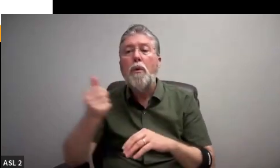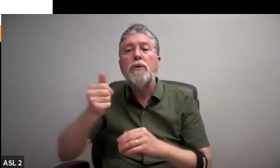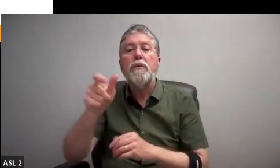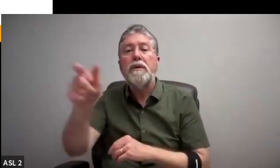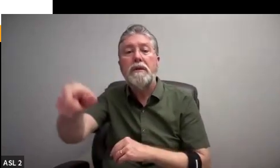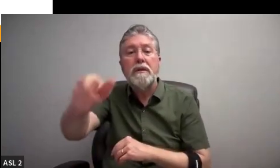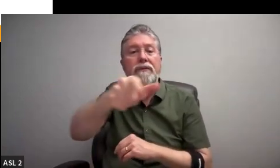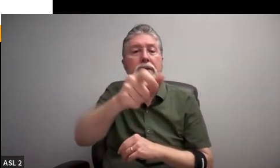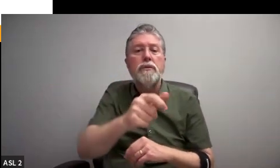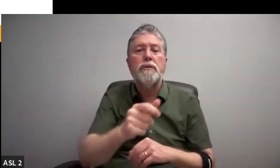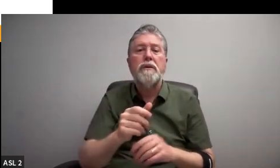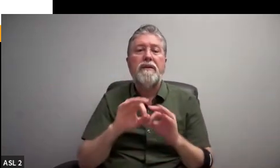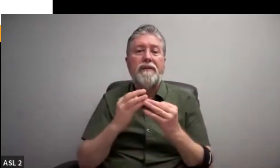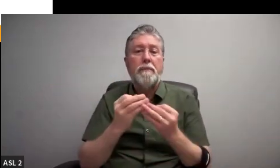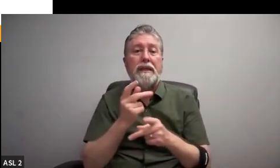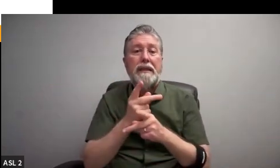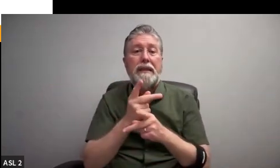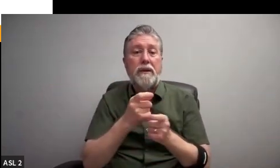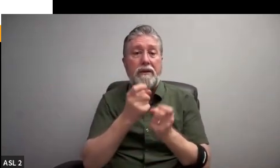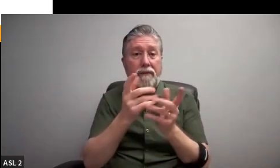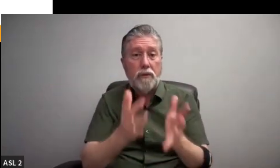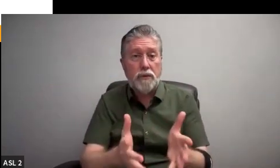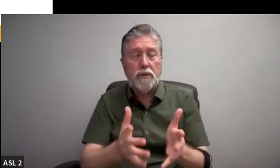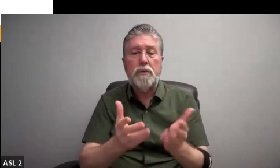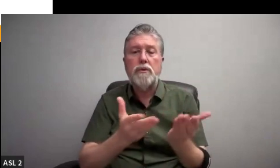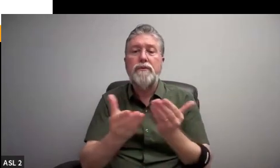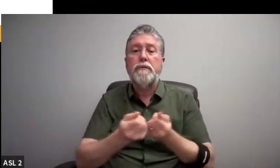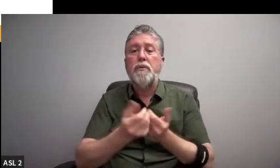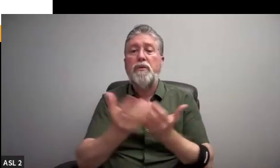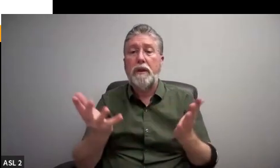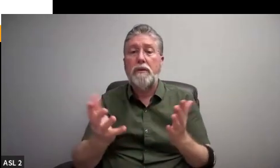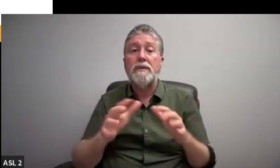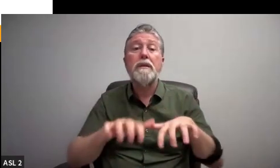family caregivers, service providers, and the public in developing and administering the state